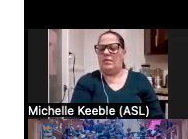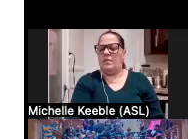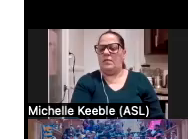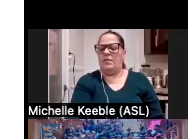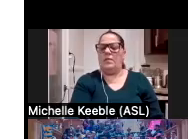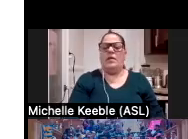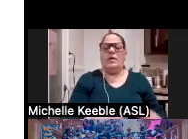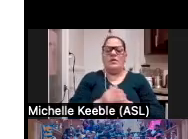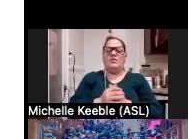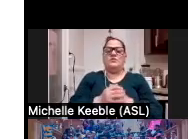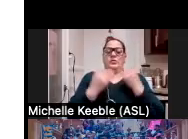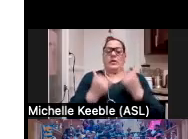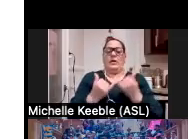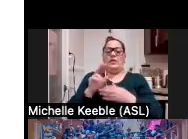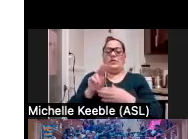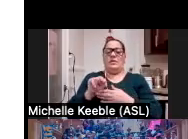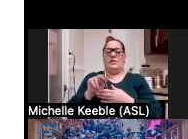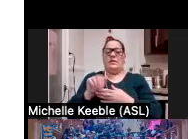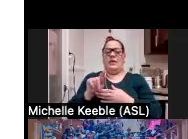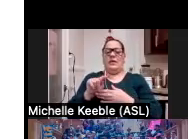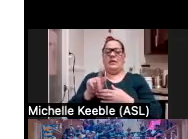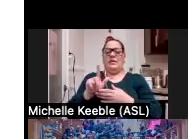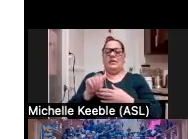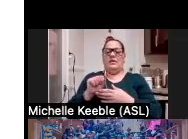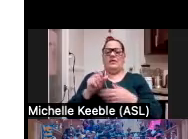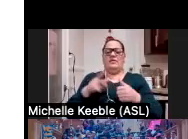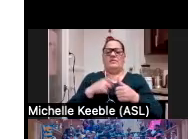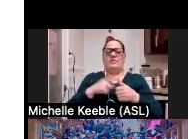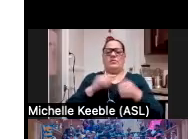Natalie if we can move to the first slide [NATALIE] and then a little